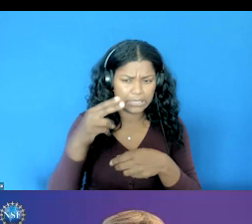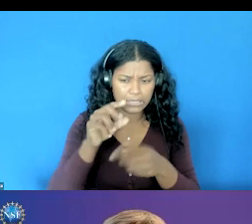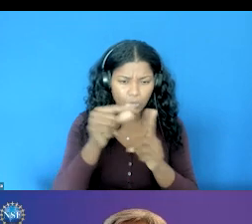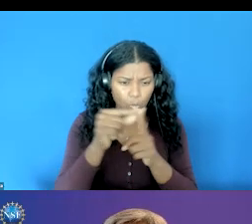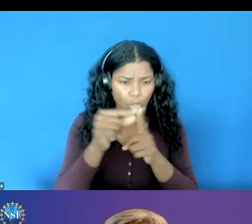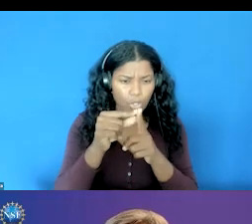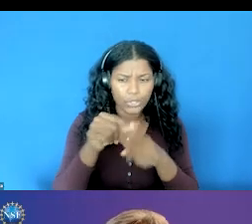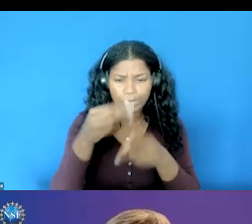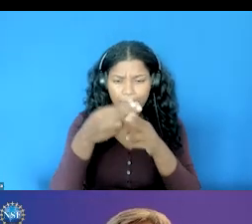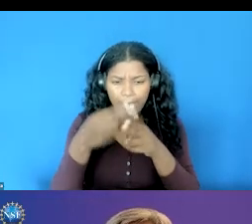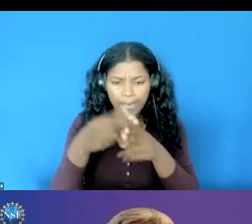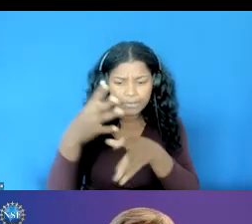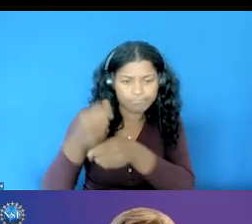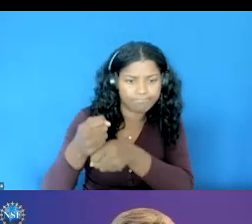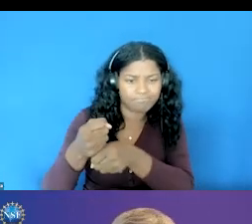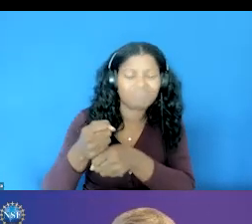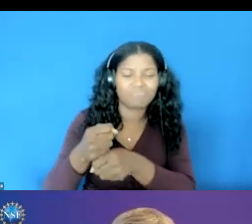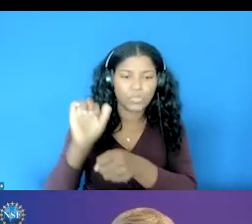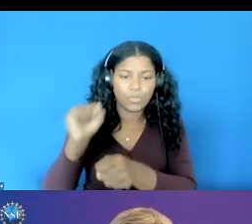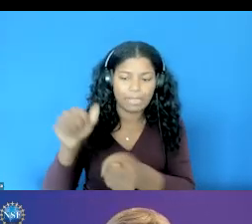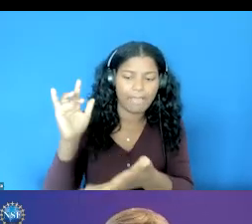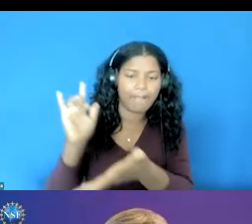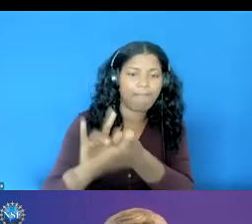So you can link to those and find more detailed information.